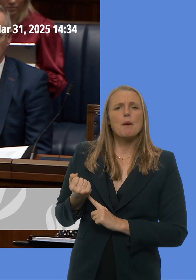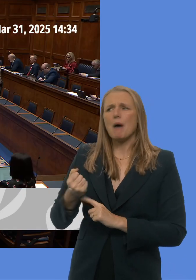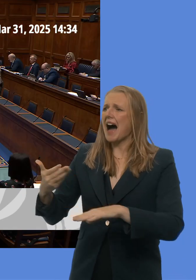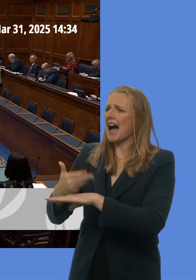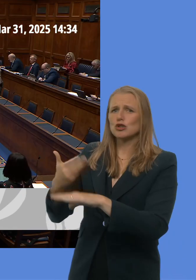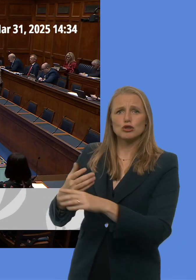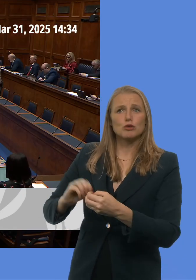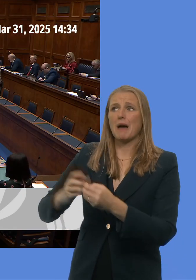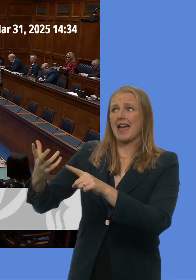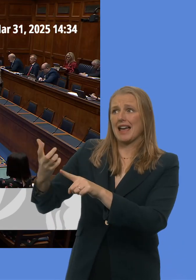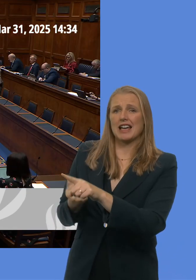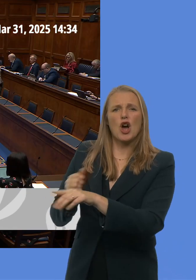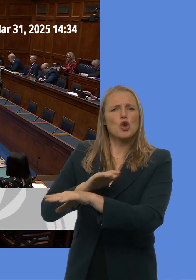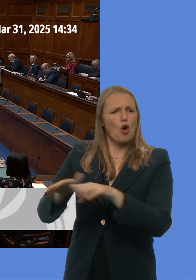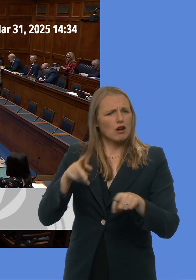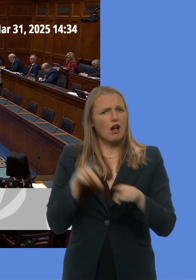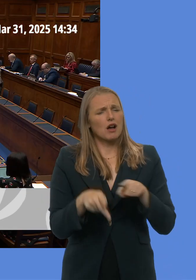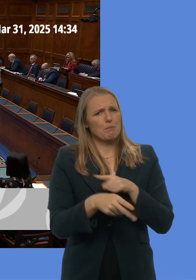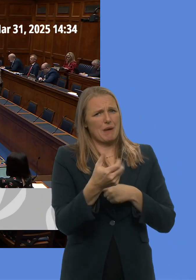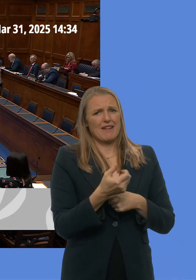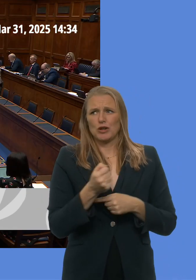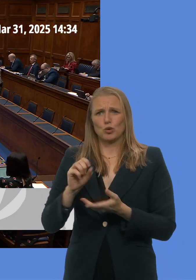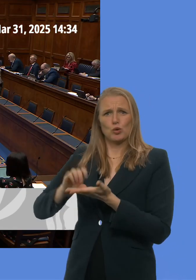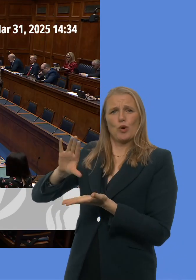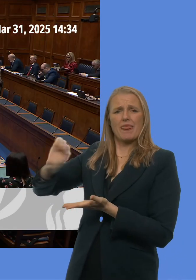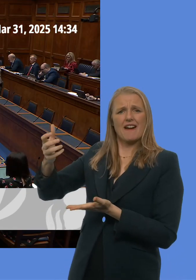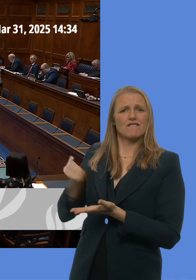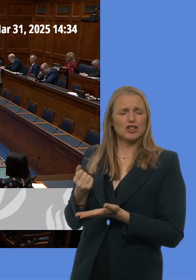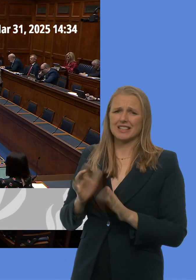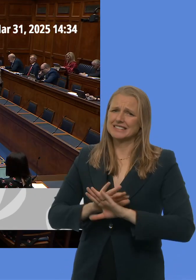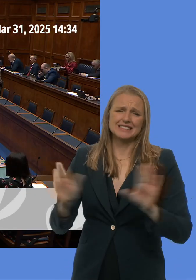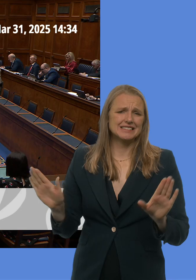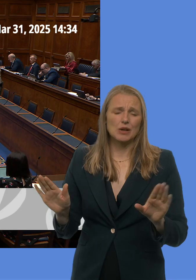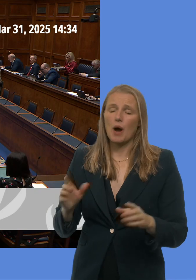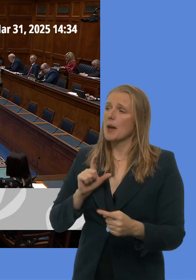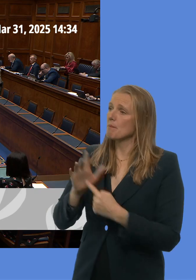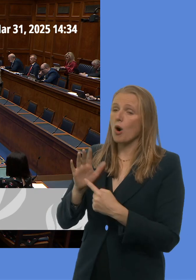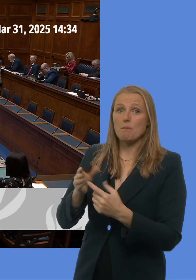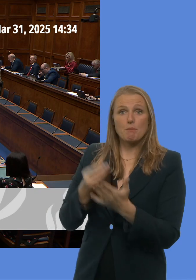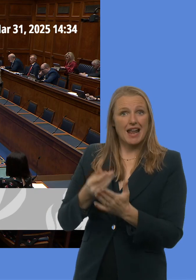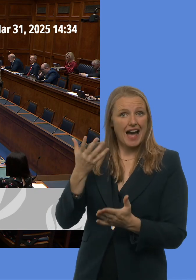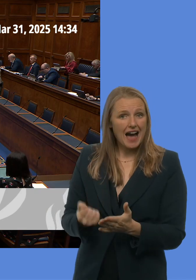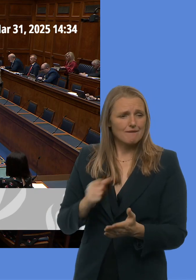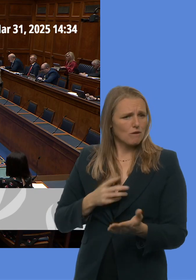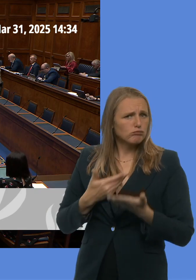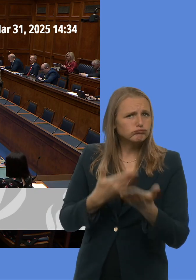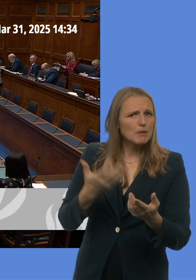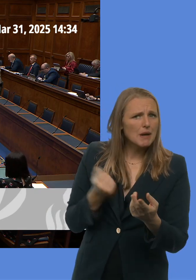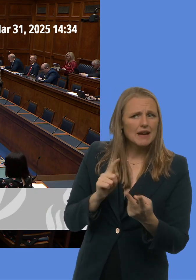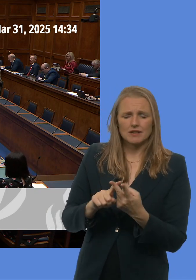money and funds that we want to invest in our public services and support people, instead of, of course, making life more difficult for